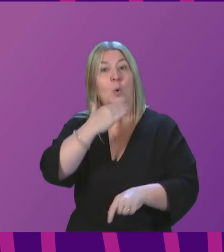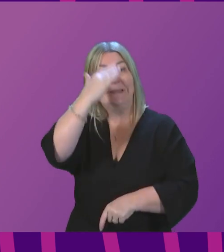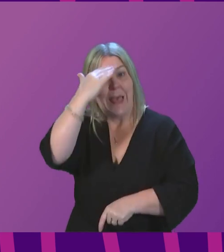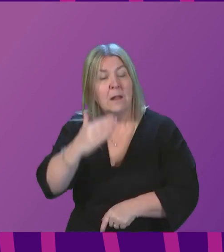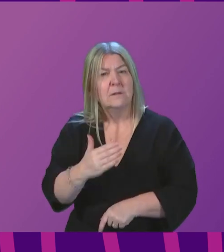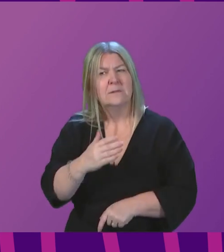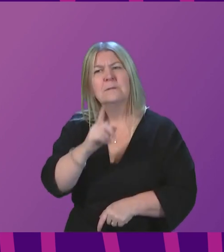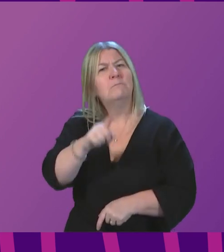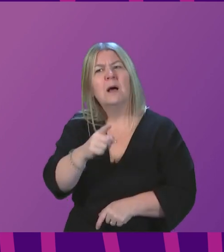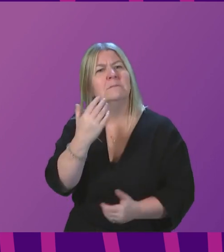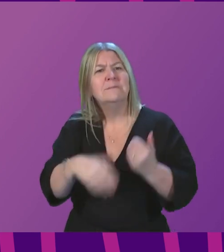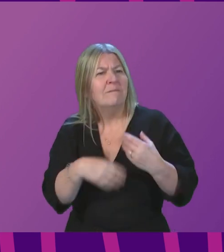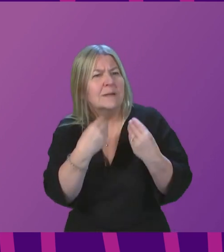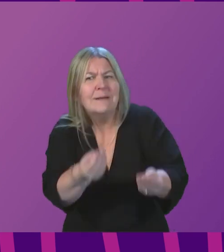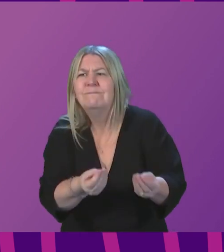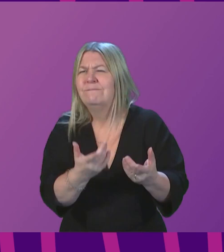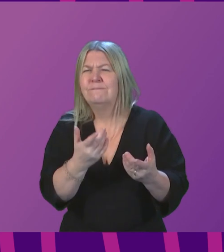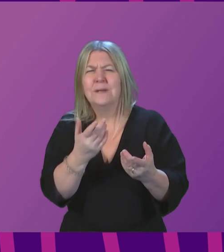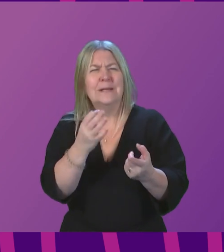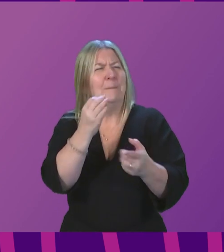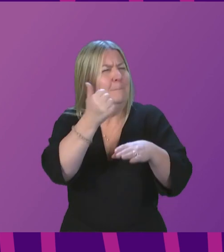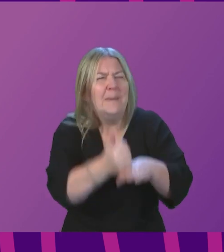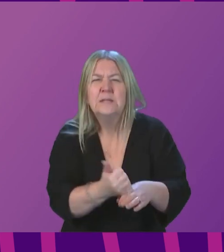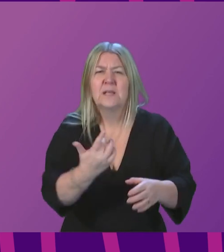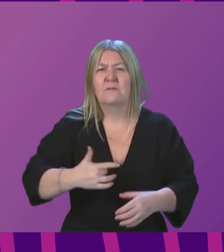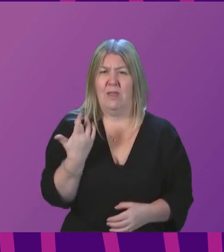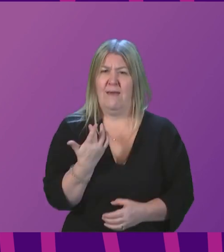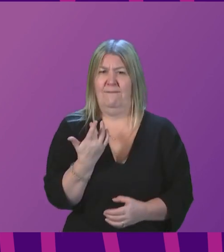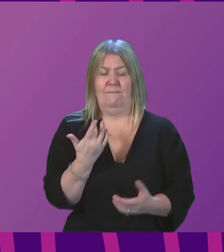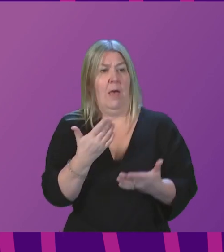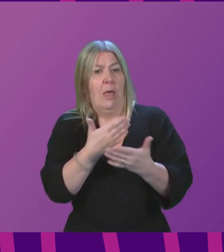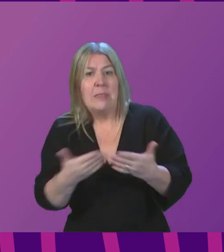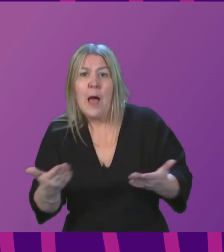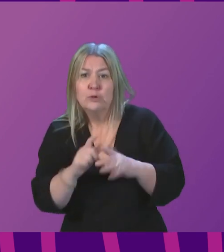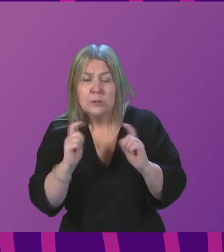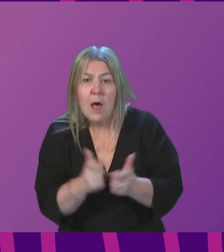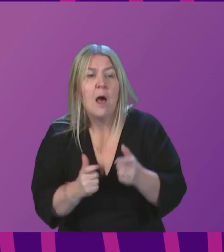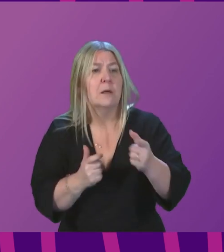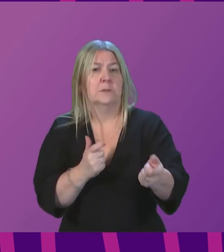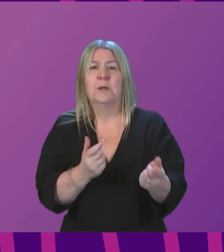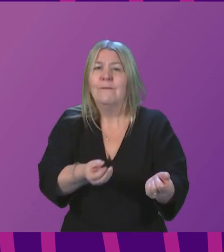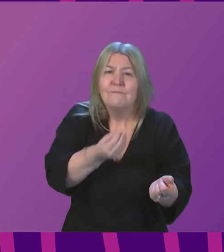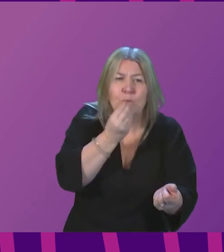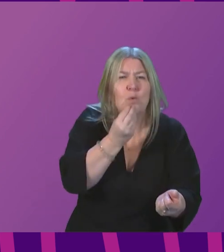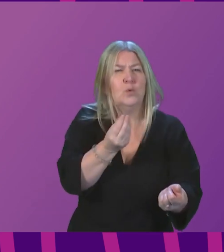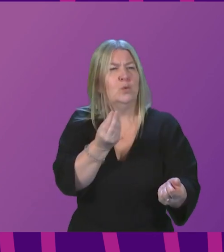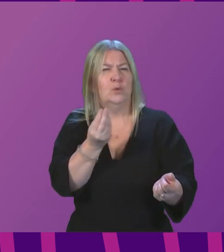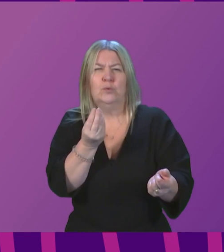sensitive food, language classes and so on. Although we do not have the powers to counter those racist policies, we can make sure that